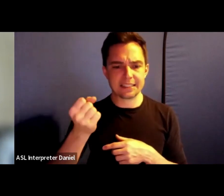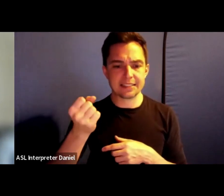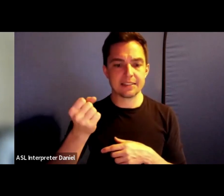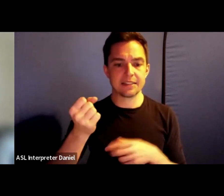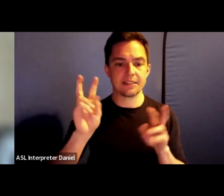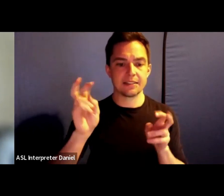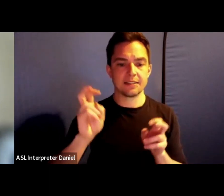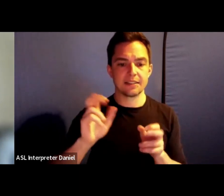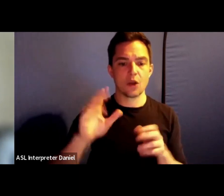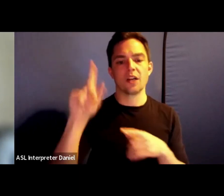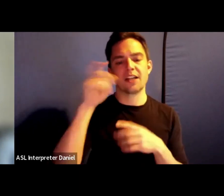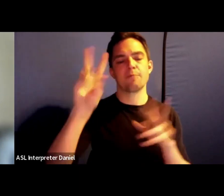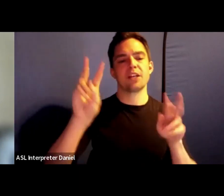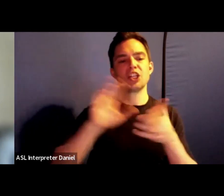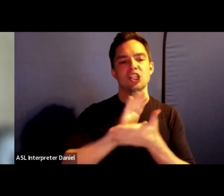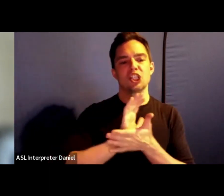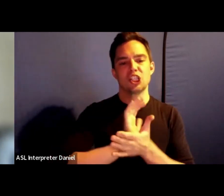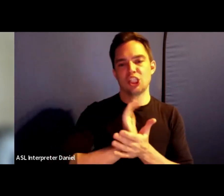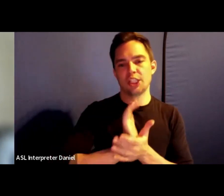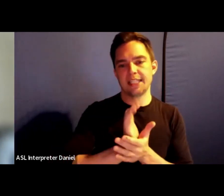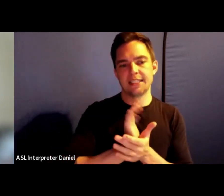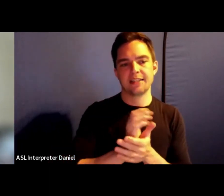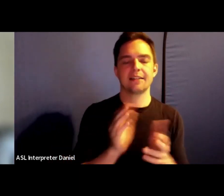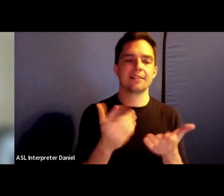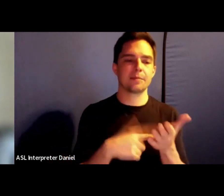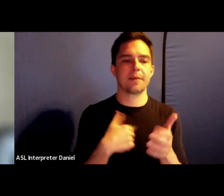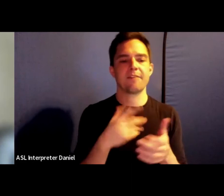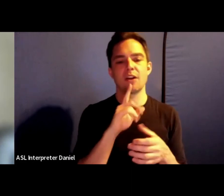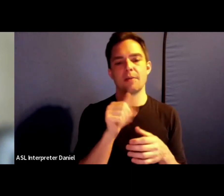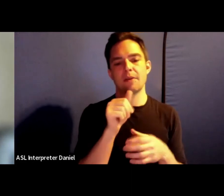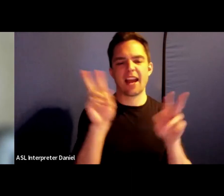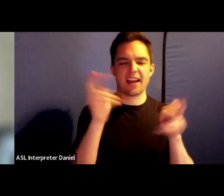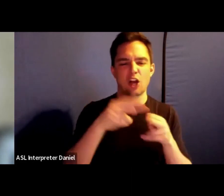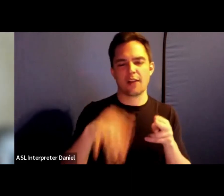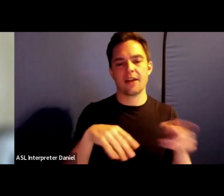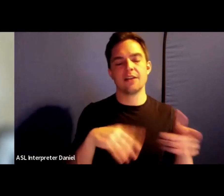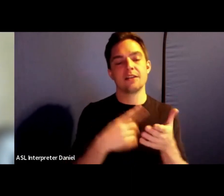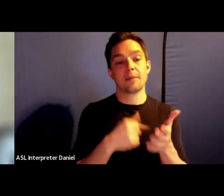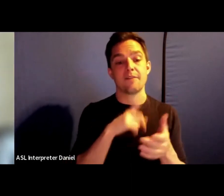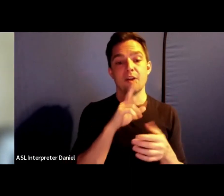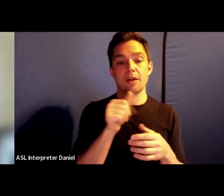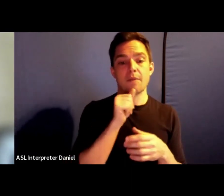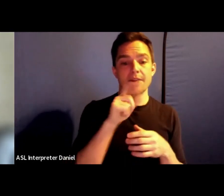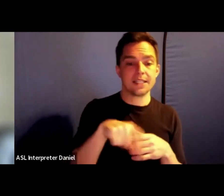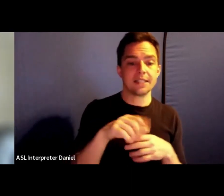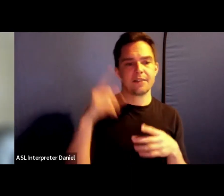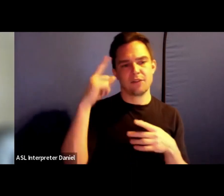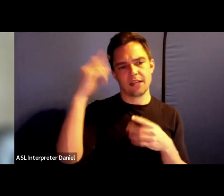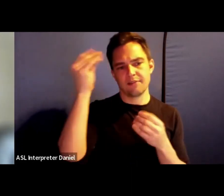some pretty private needs with some issues going on with my body if you think digestion, and